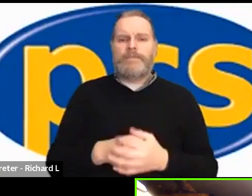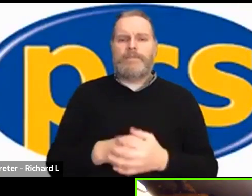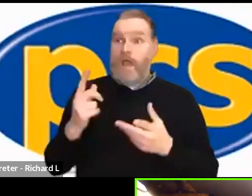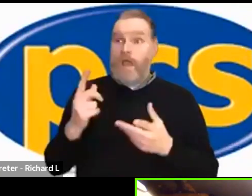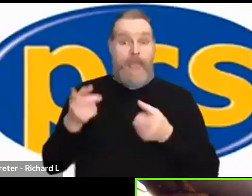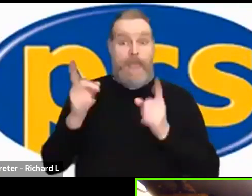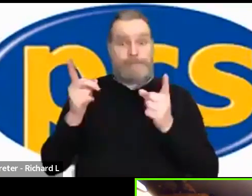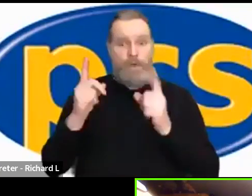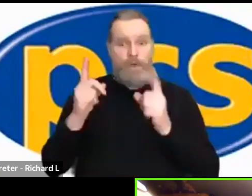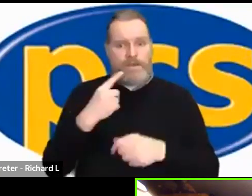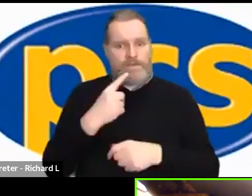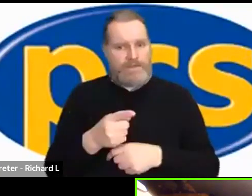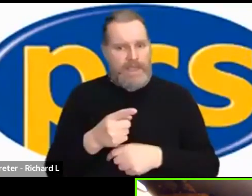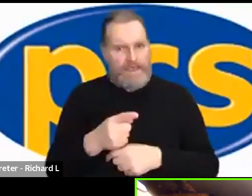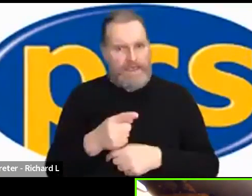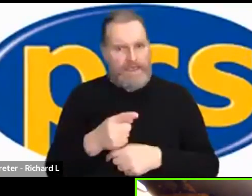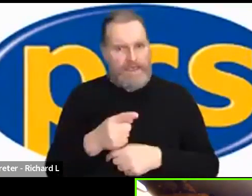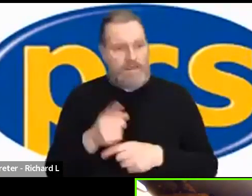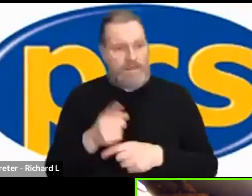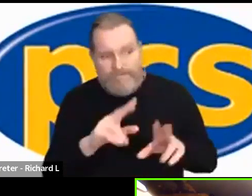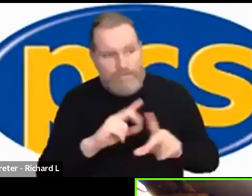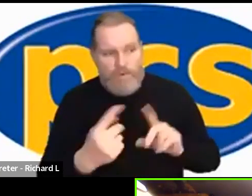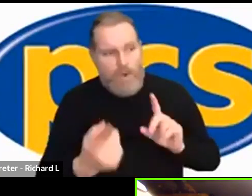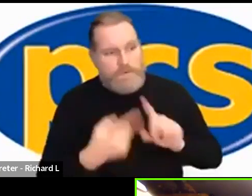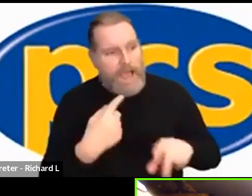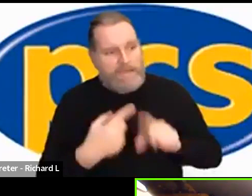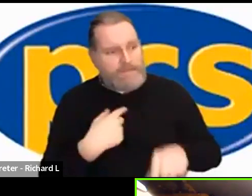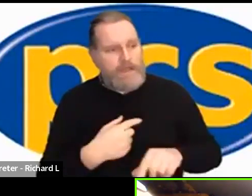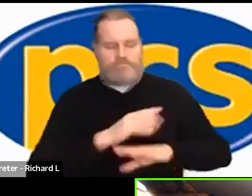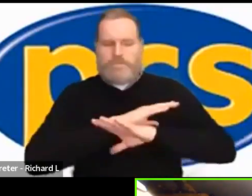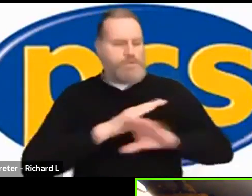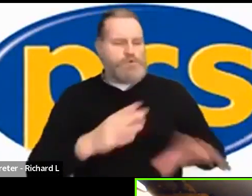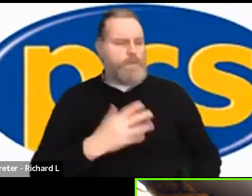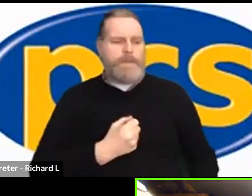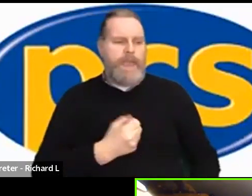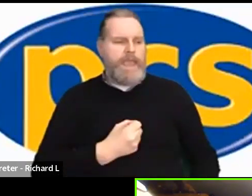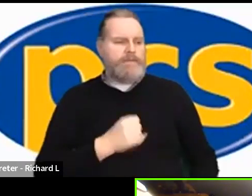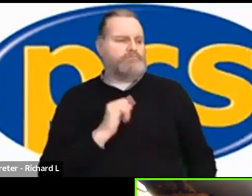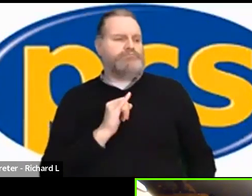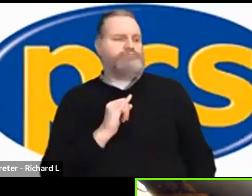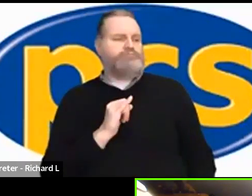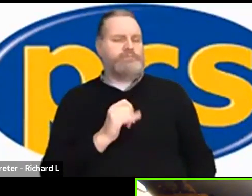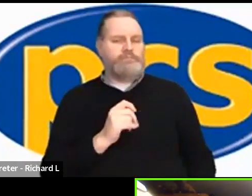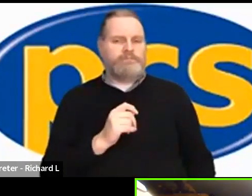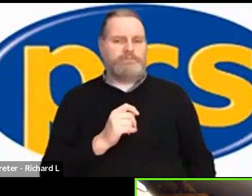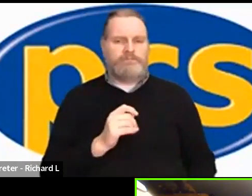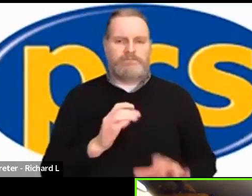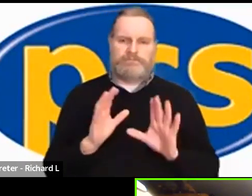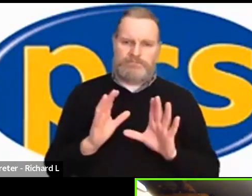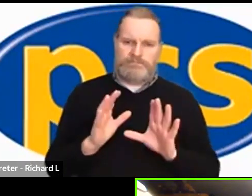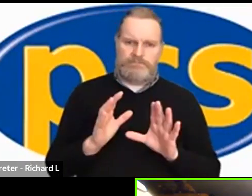anyone who refuses to answer whether or not they strike him will be treated as being a on on strike, and therefore not pay on strike, and therefore not pay. This is correct. I would ask them